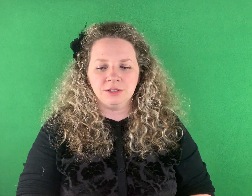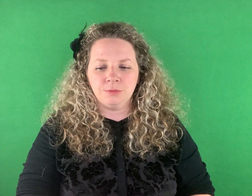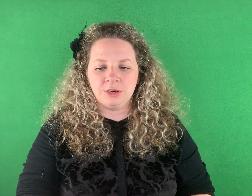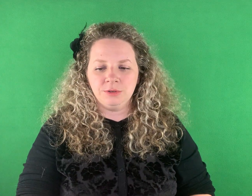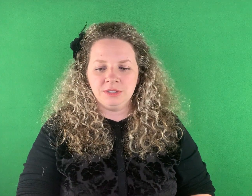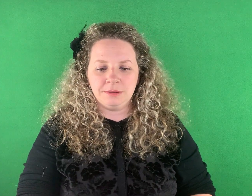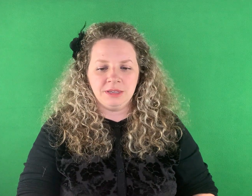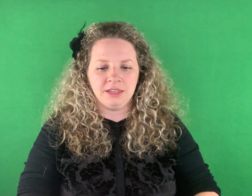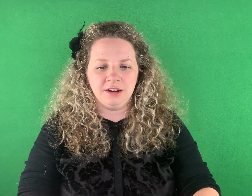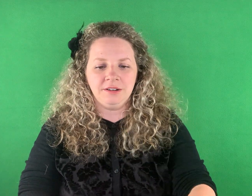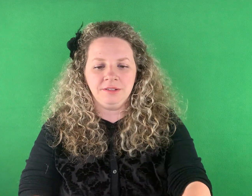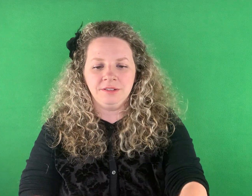who set me there”